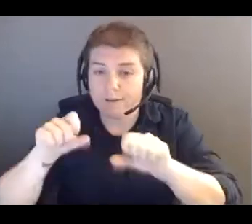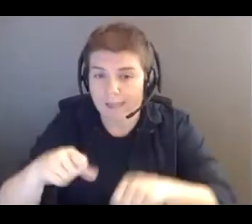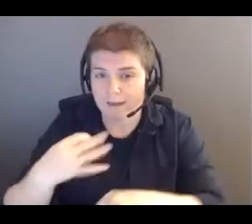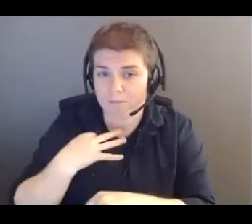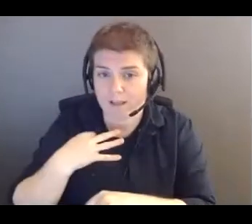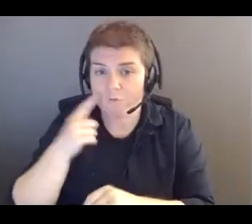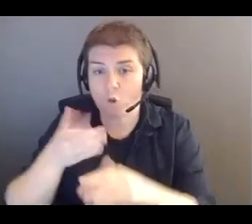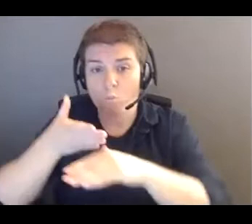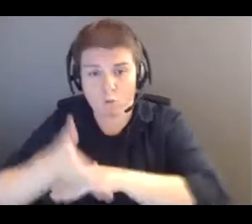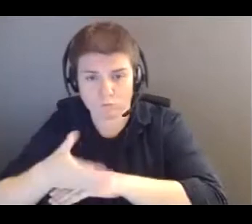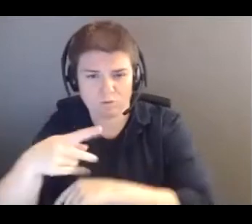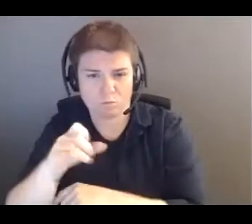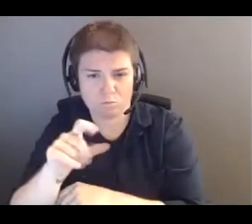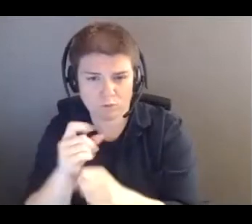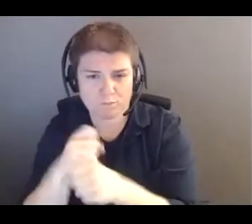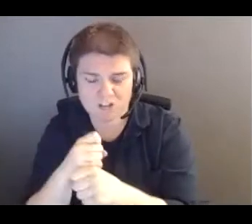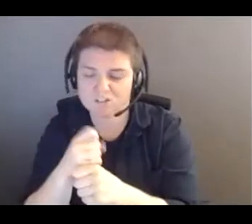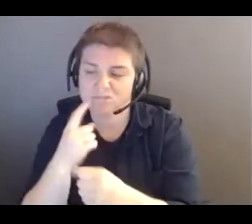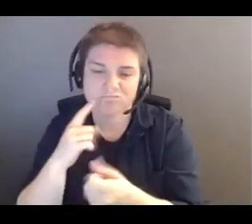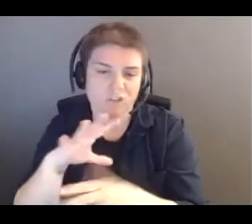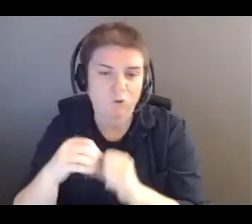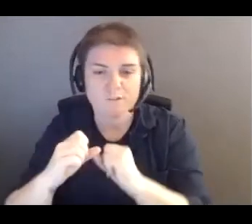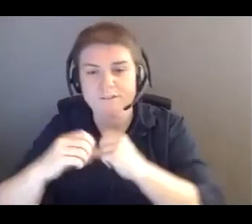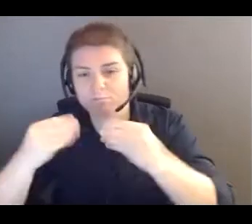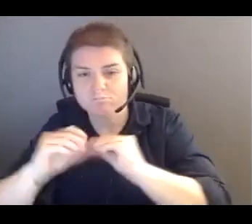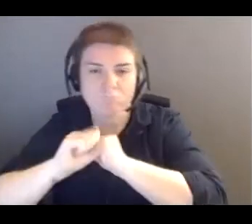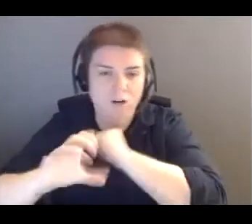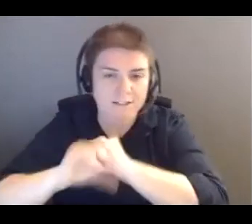apply for the post-production phase which might include marketing, outreach, distribution,